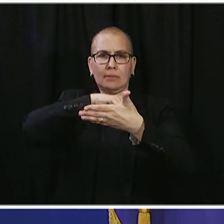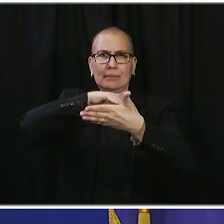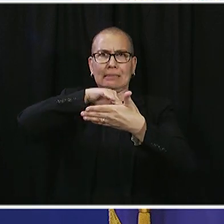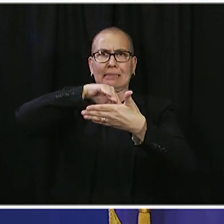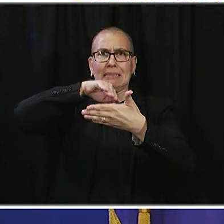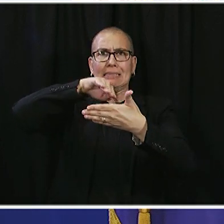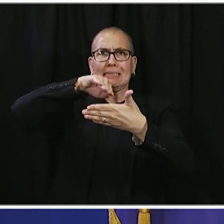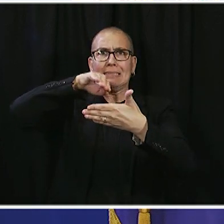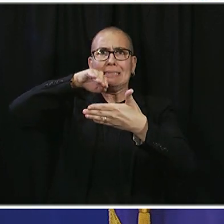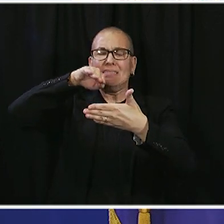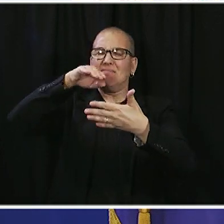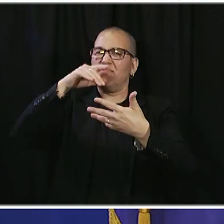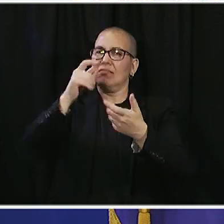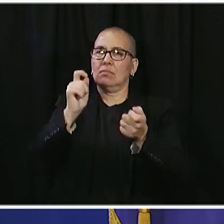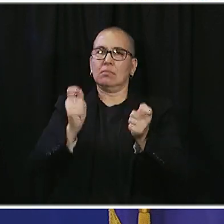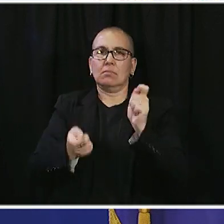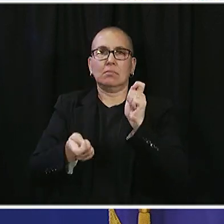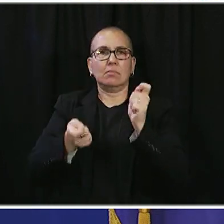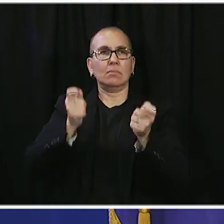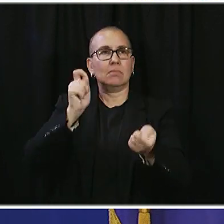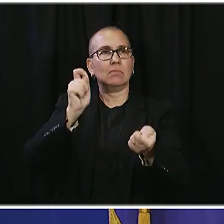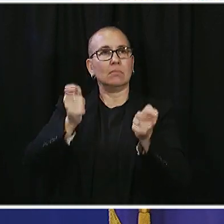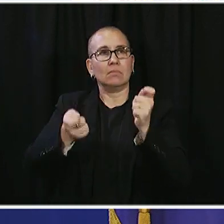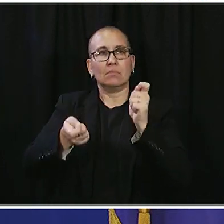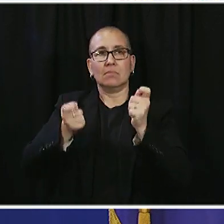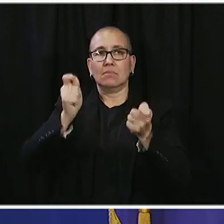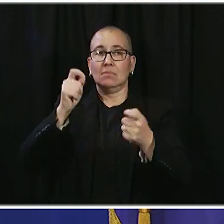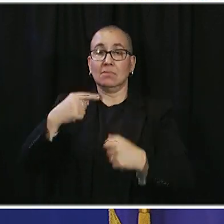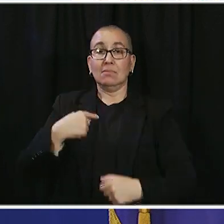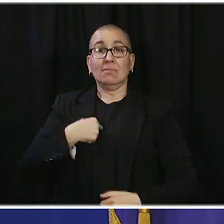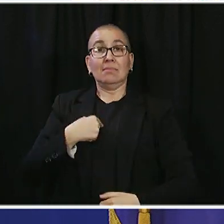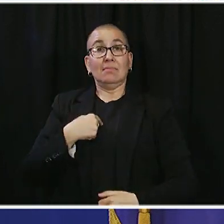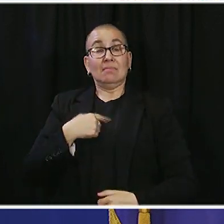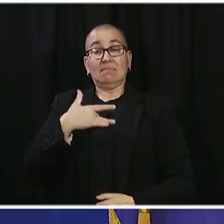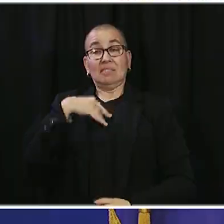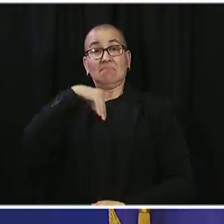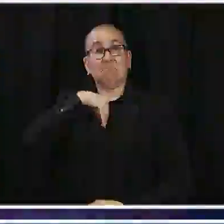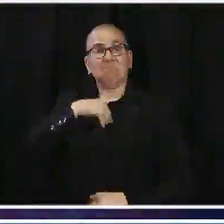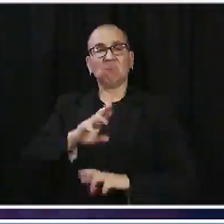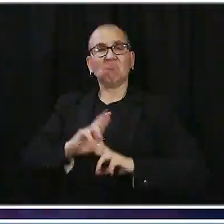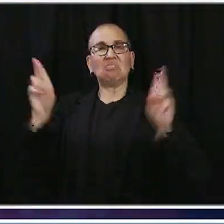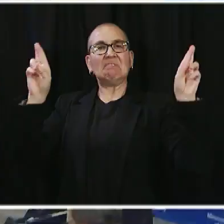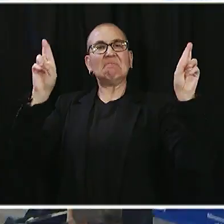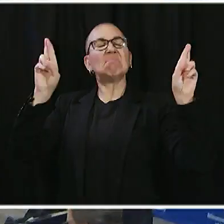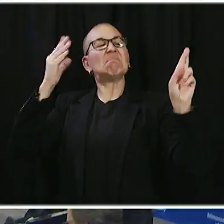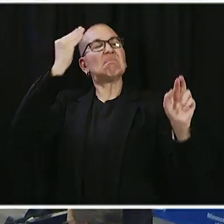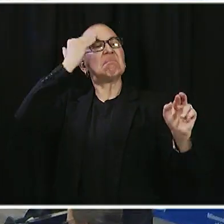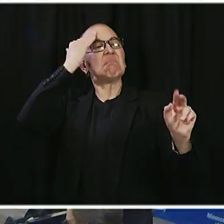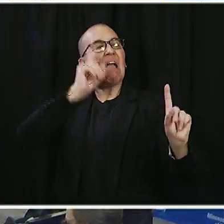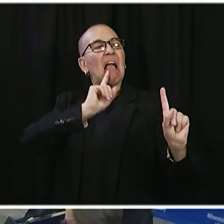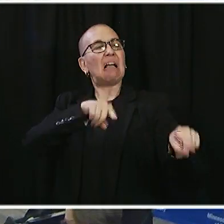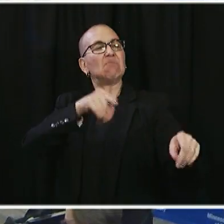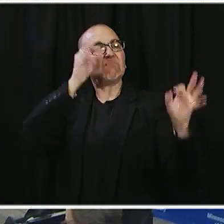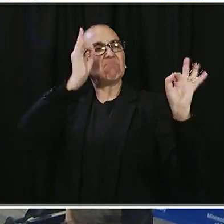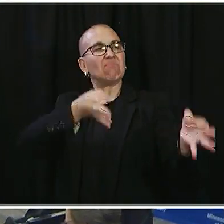SO I'M JUST A LITTLE BIT HESITANT TO MAKE ANY TOO FAR PREDICTIONS JUST OF THE RAPID CHANGES.